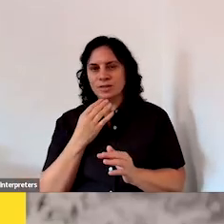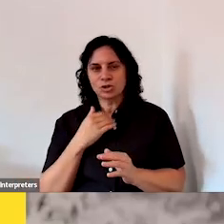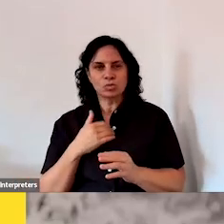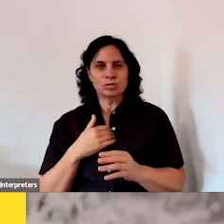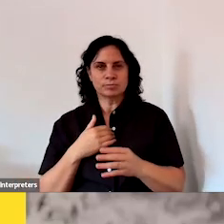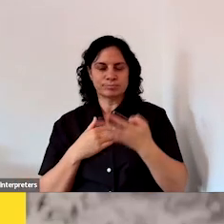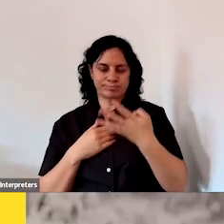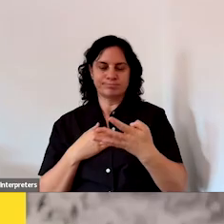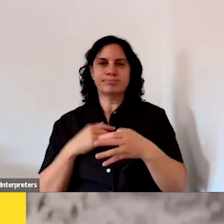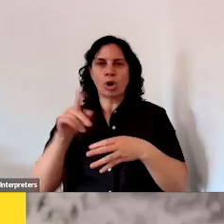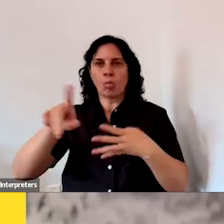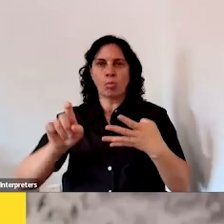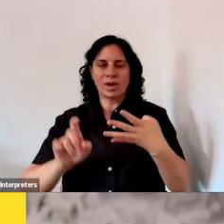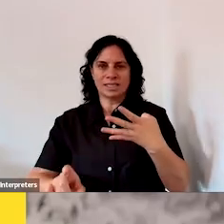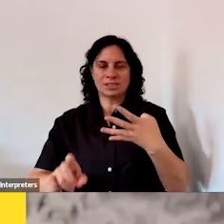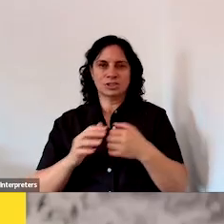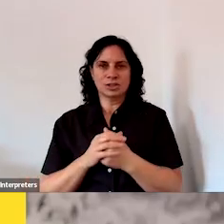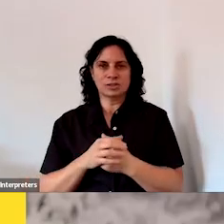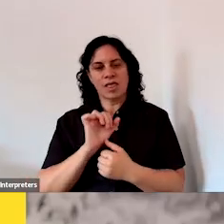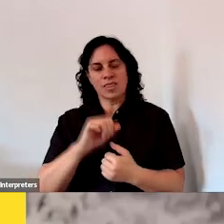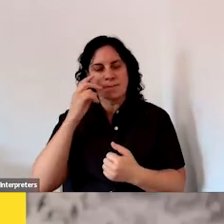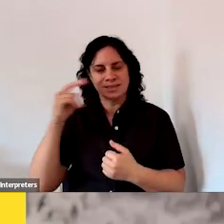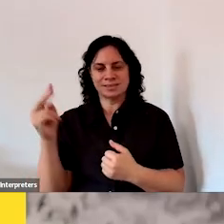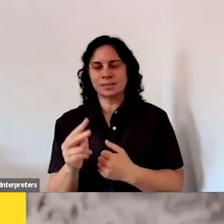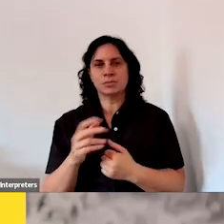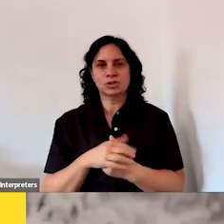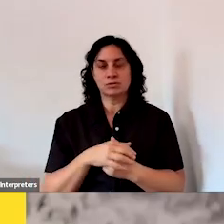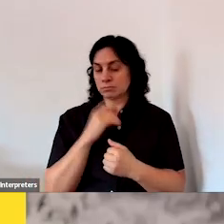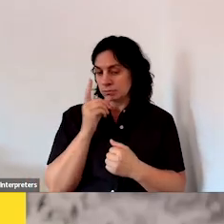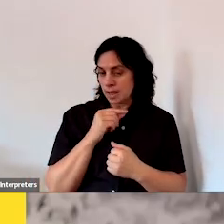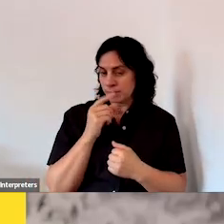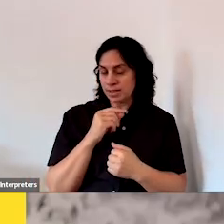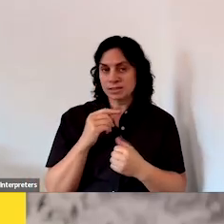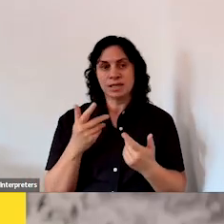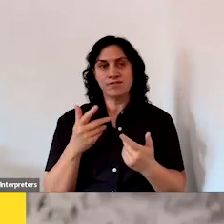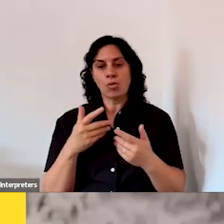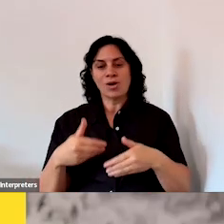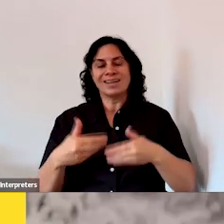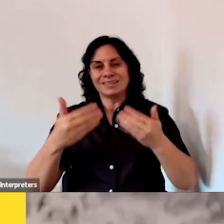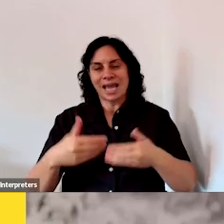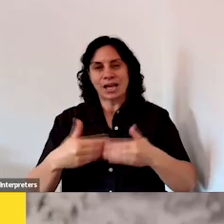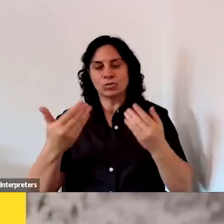And this refers to how students perceived their ability to effectively deal with day to day setbacks, challenges